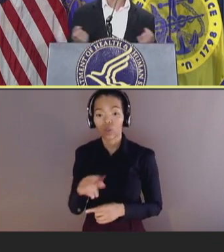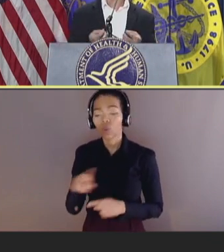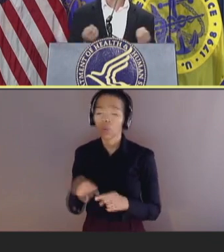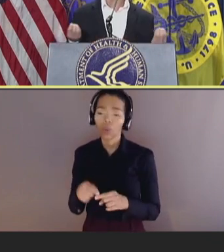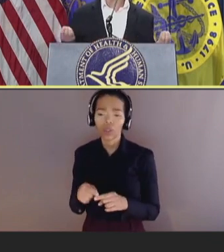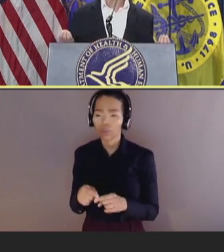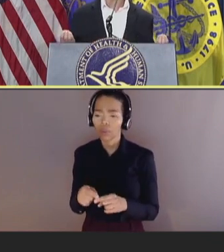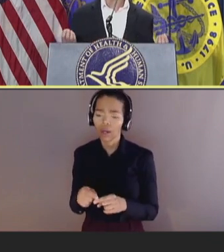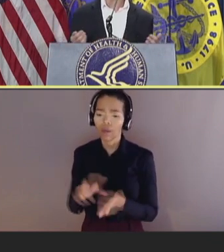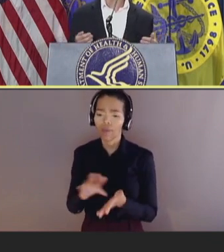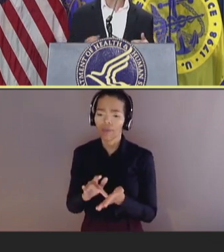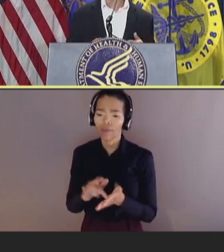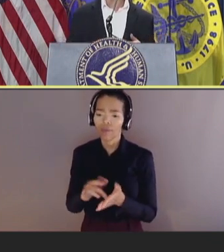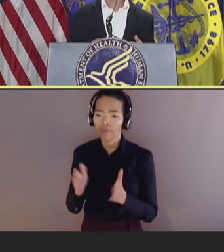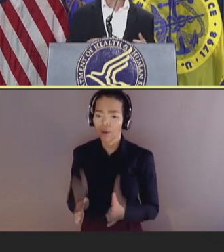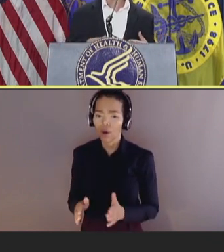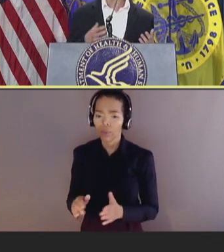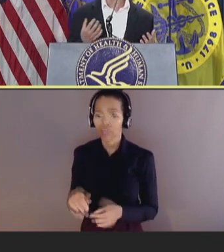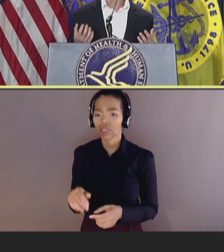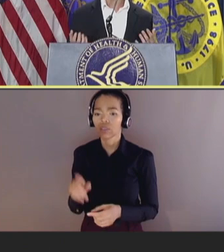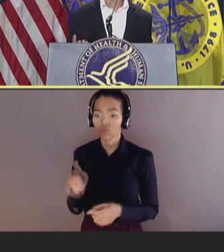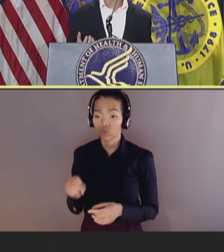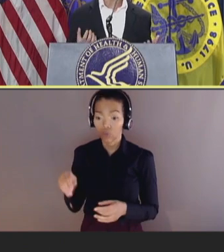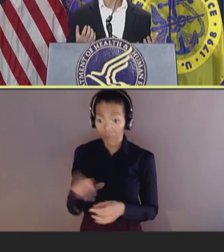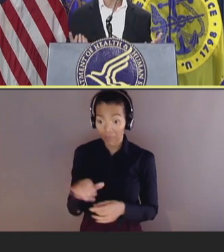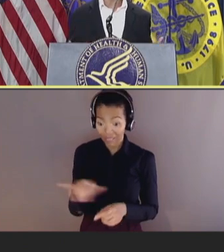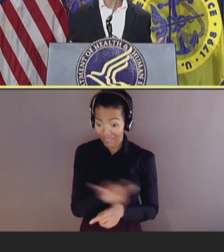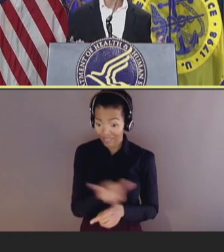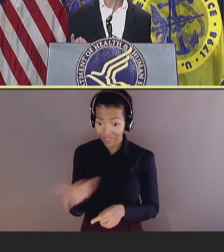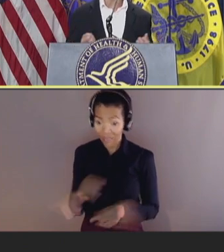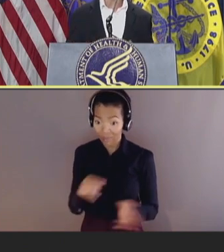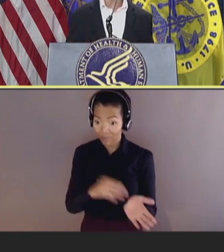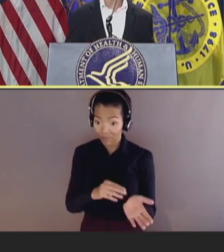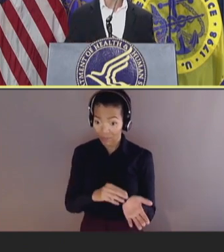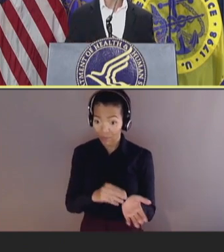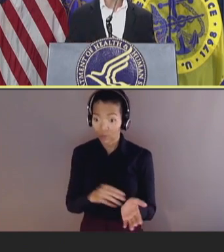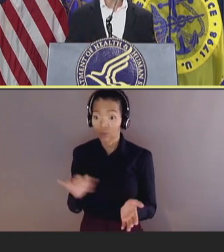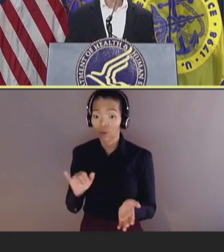Should they be reimbursed the same? And you could think about provider parity reforms.